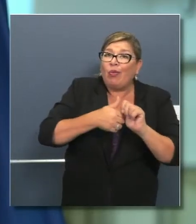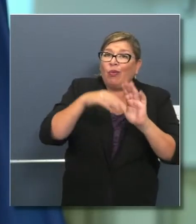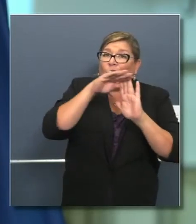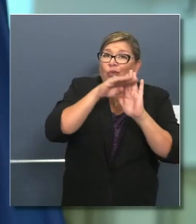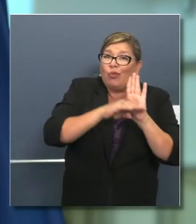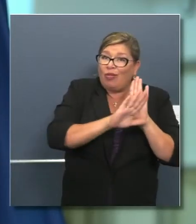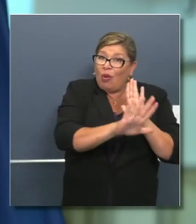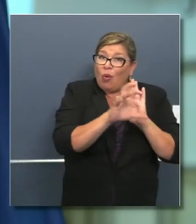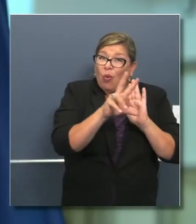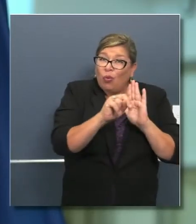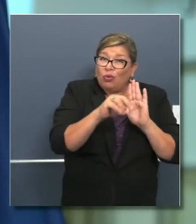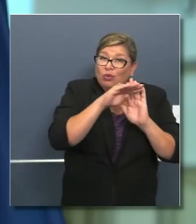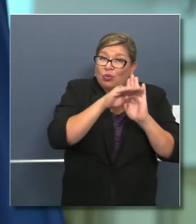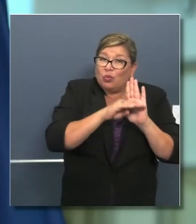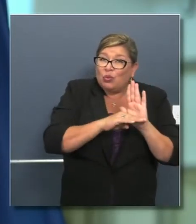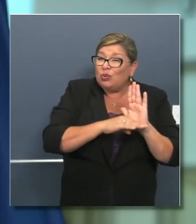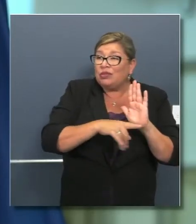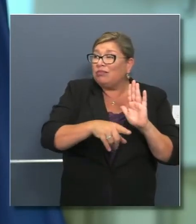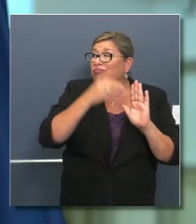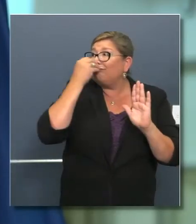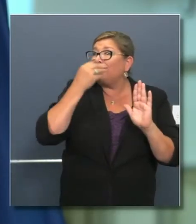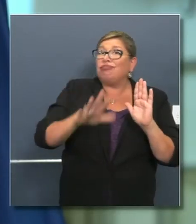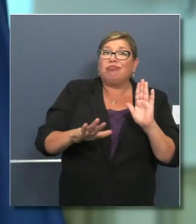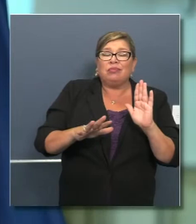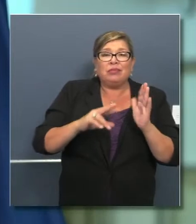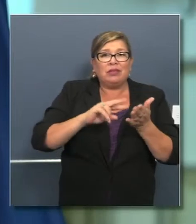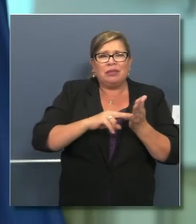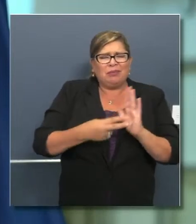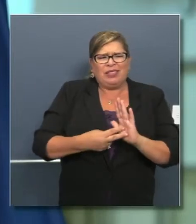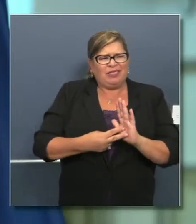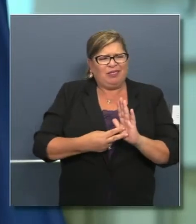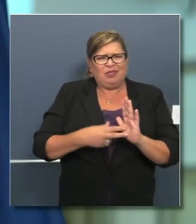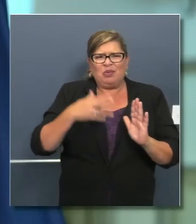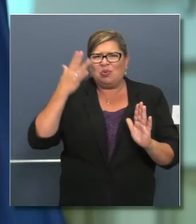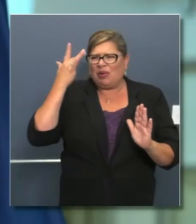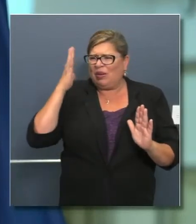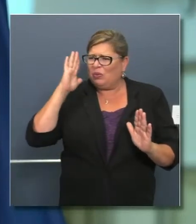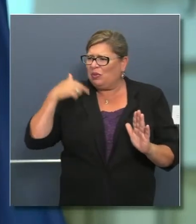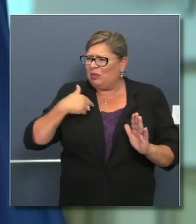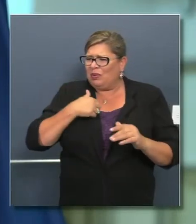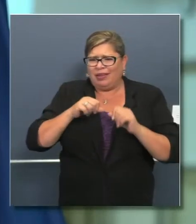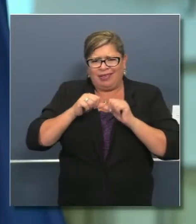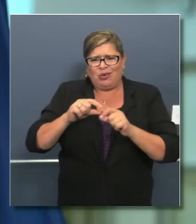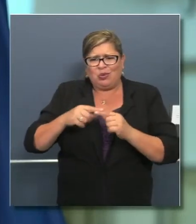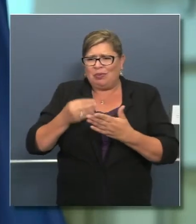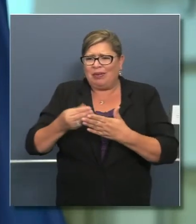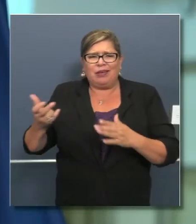that pandemic it seems not only counterintuitive that you would continue to provide those resources